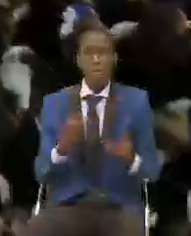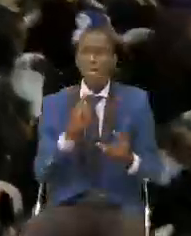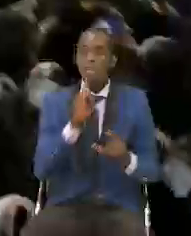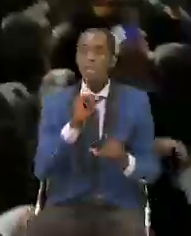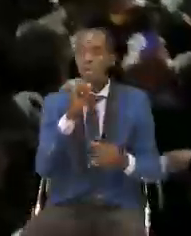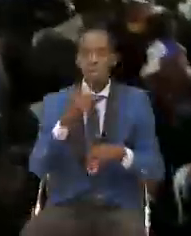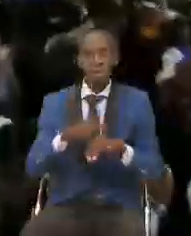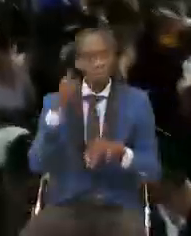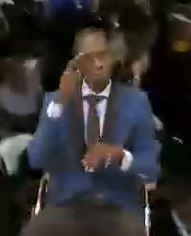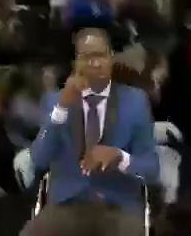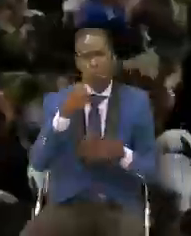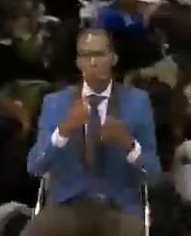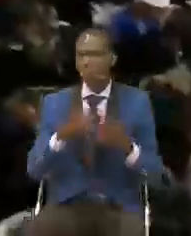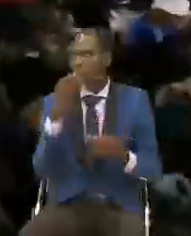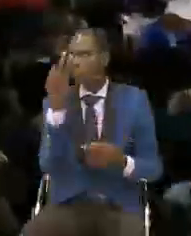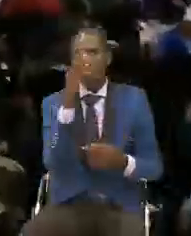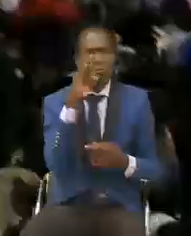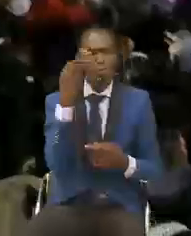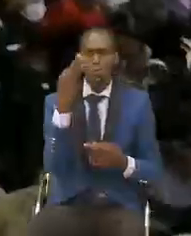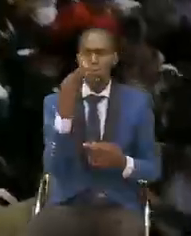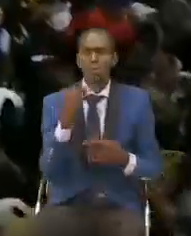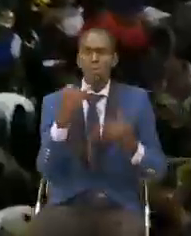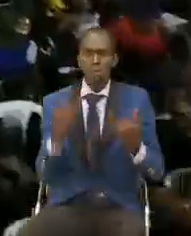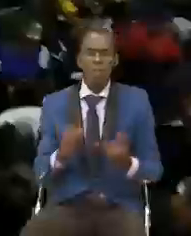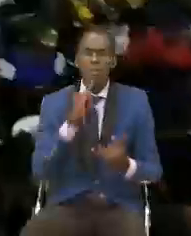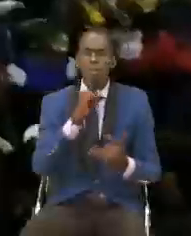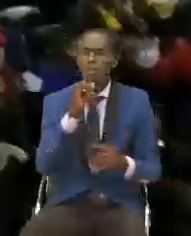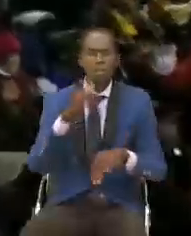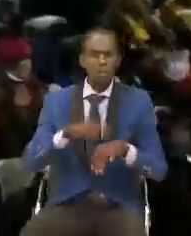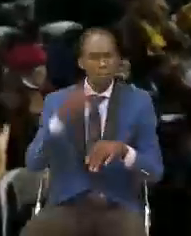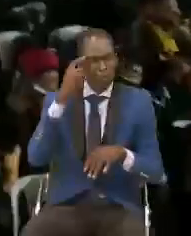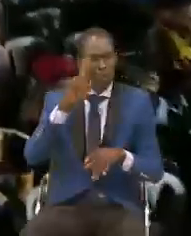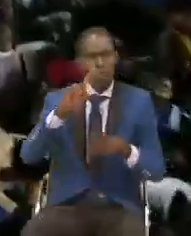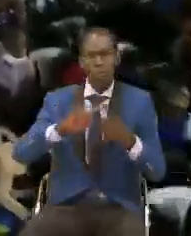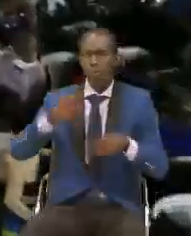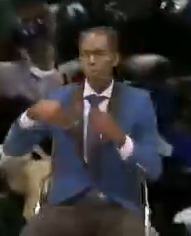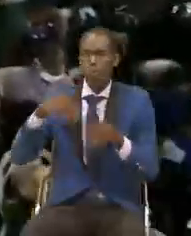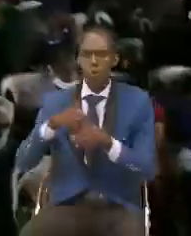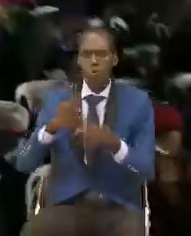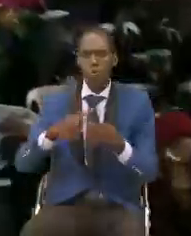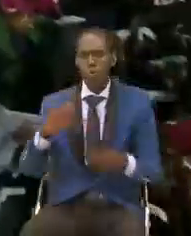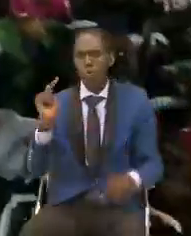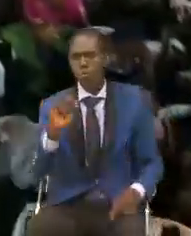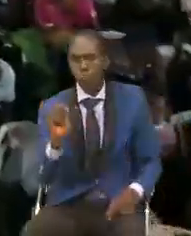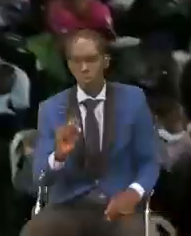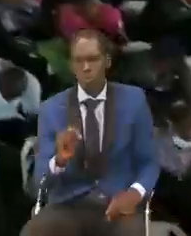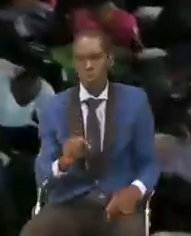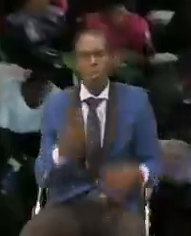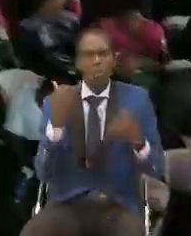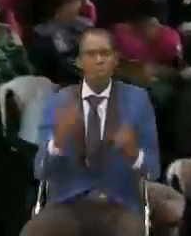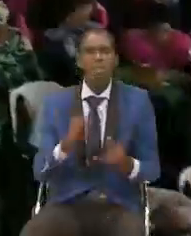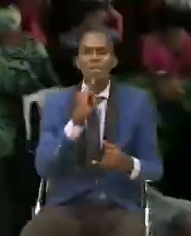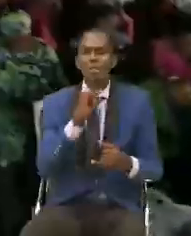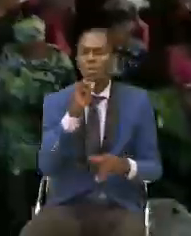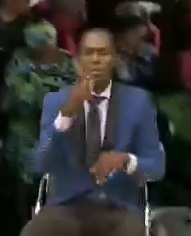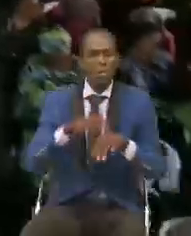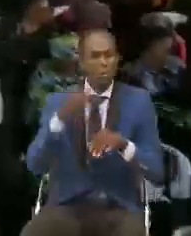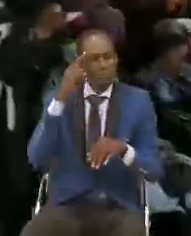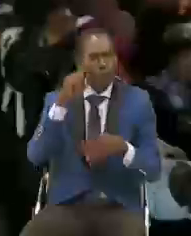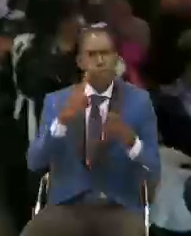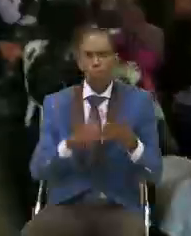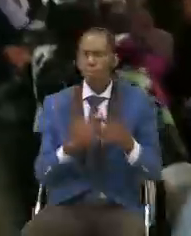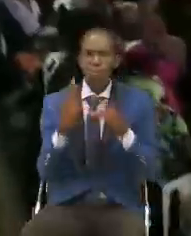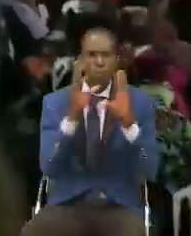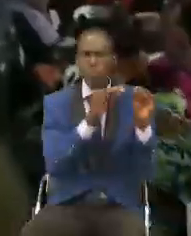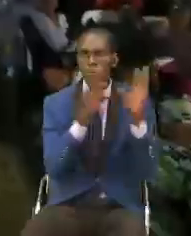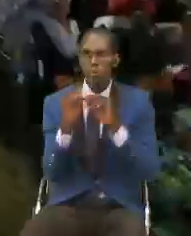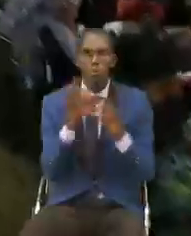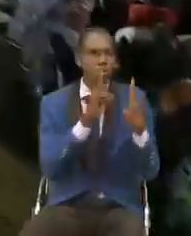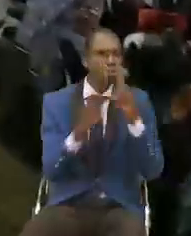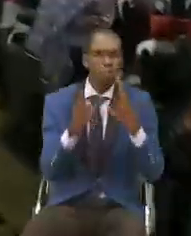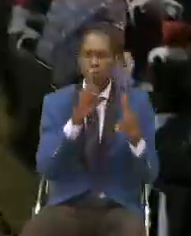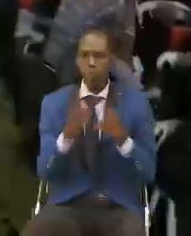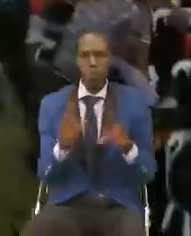eyes closed you want that forgiveness now the freedom now that new life now that salvation now